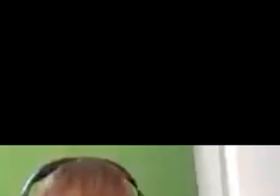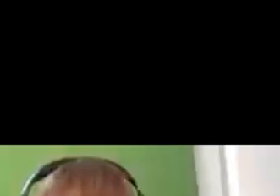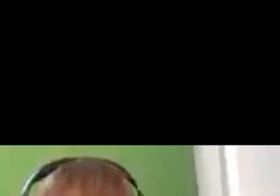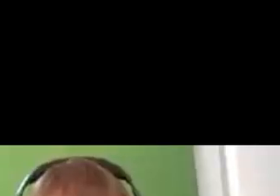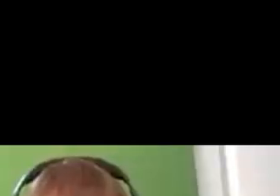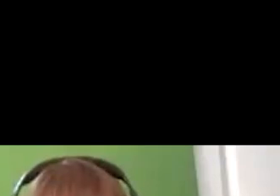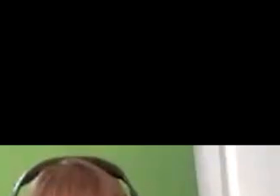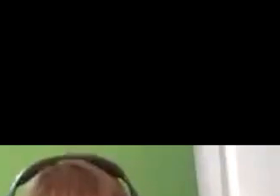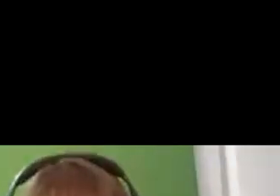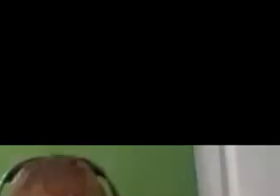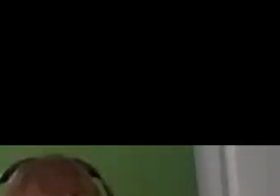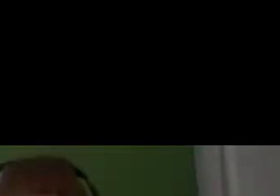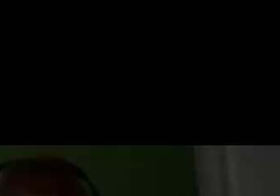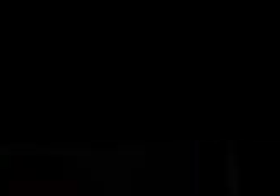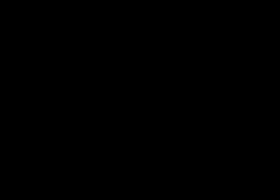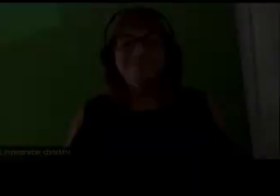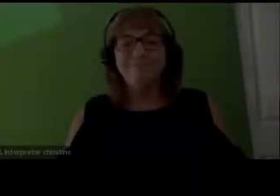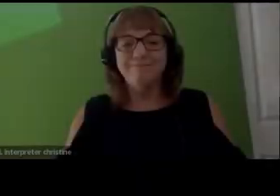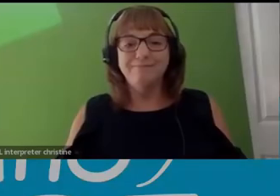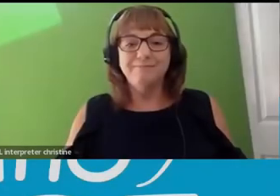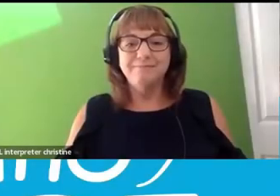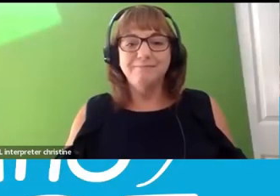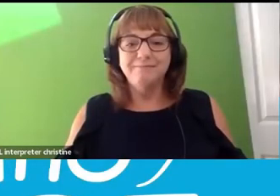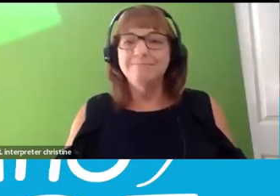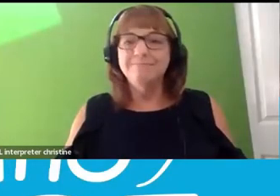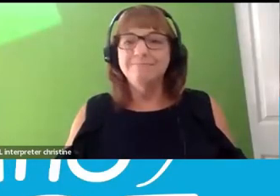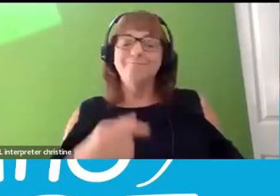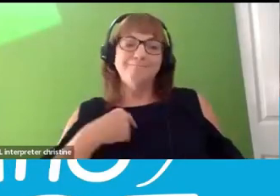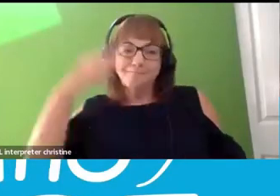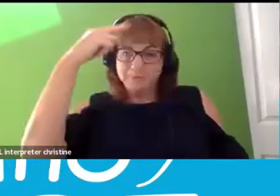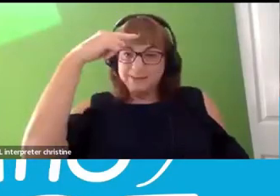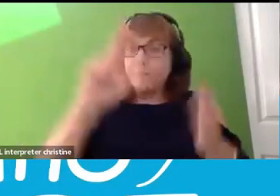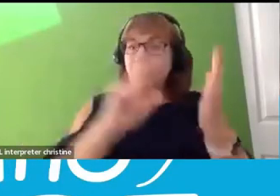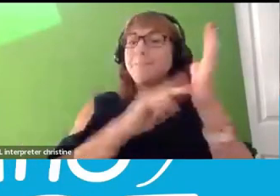So yeah, as Tim said my name is Naomi, I'm a children's occupational therapist